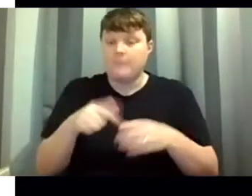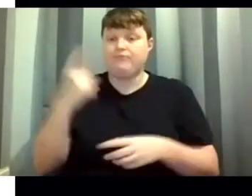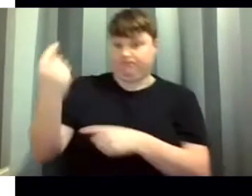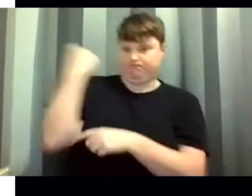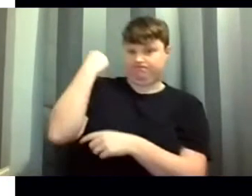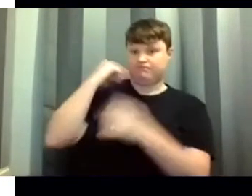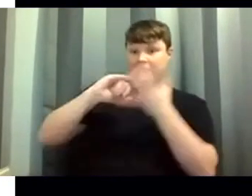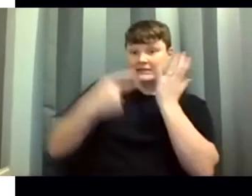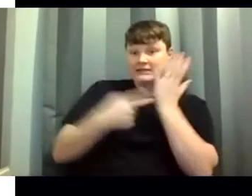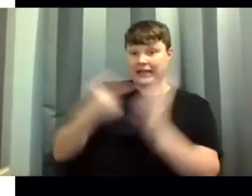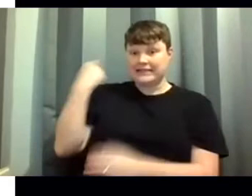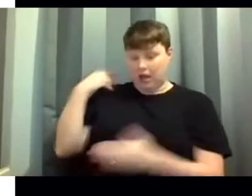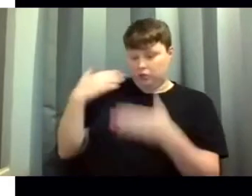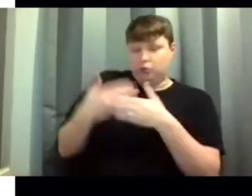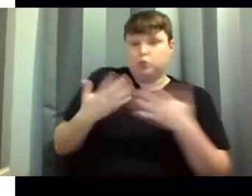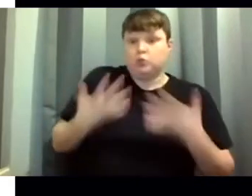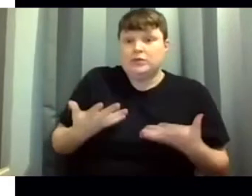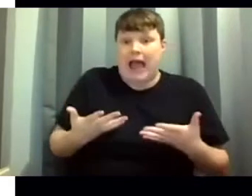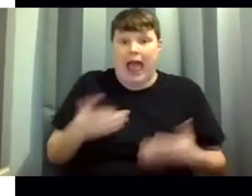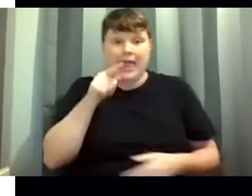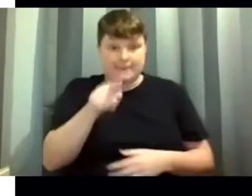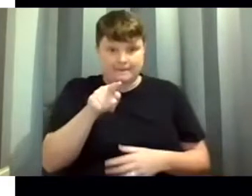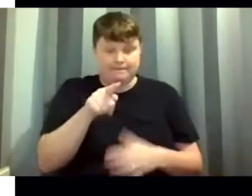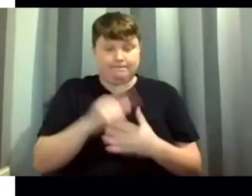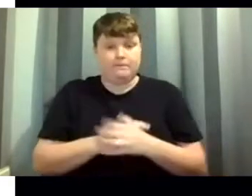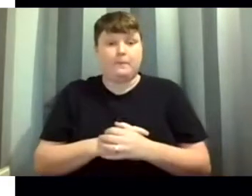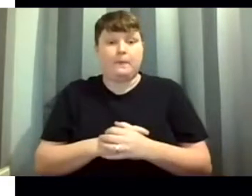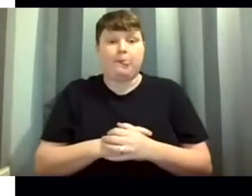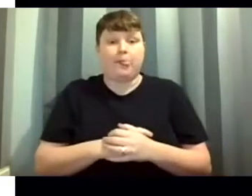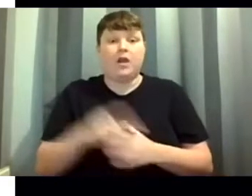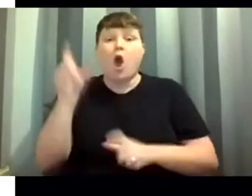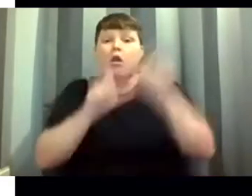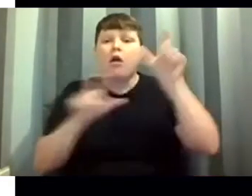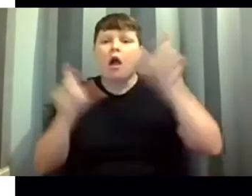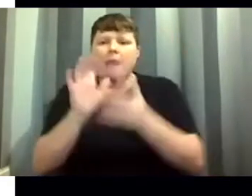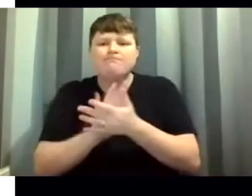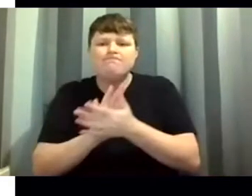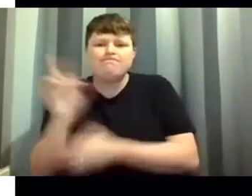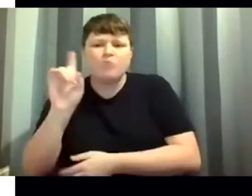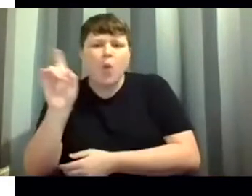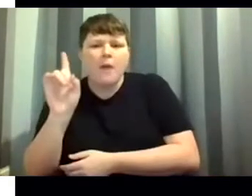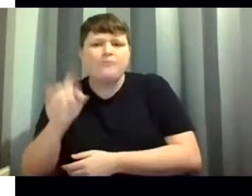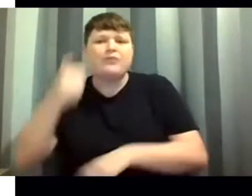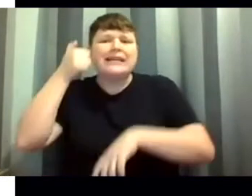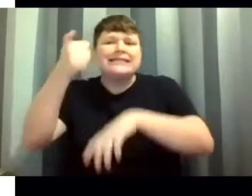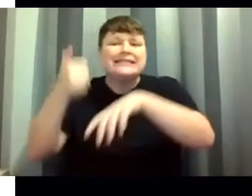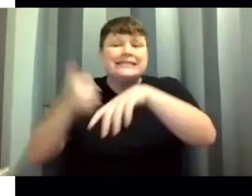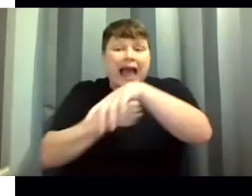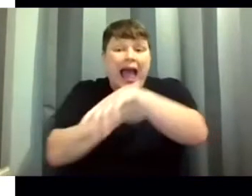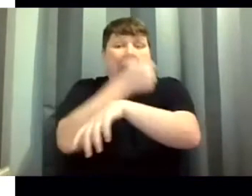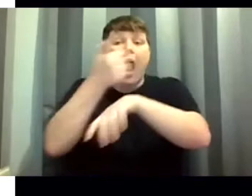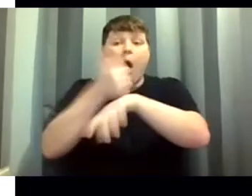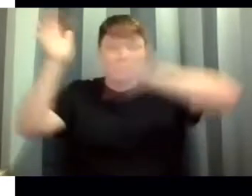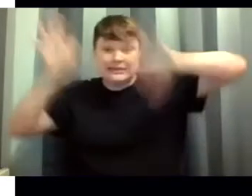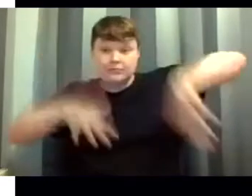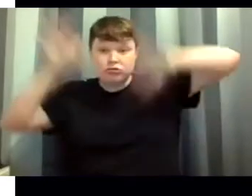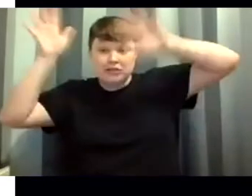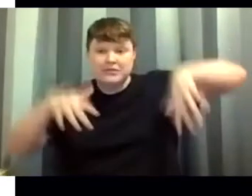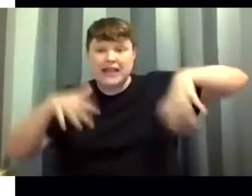until today. The colours are the total six hour precipitation - it's slightly